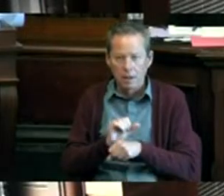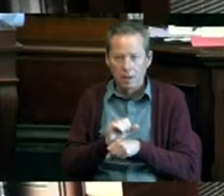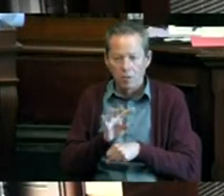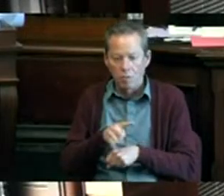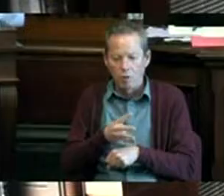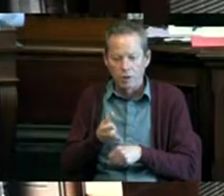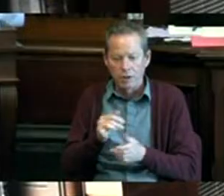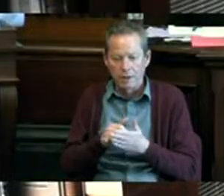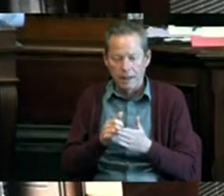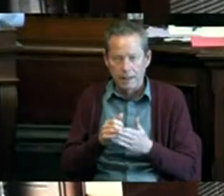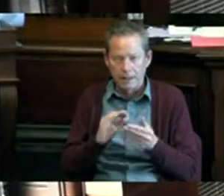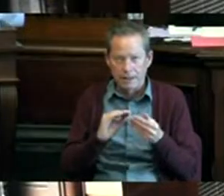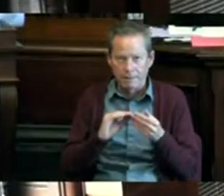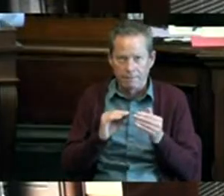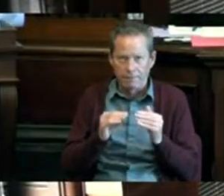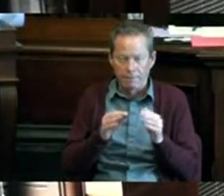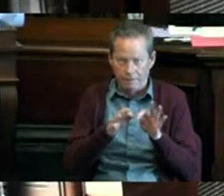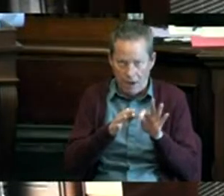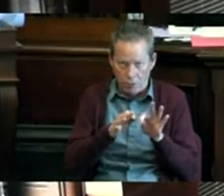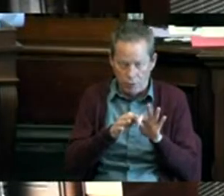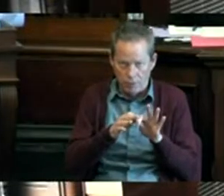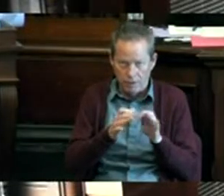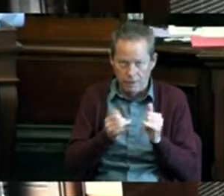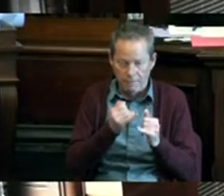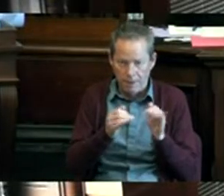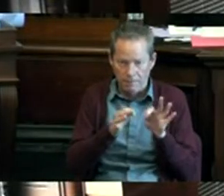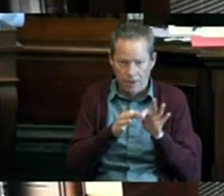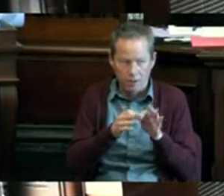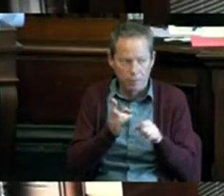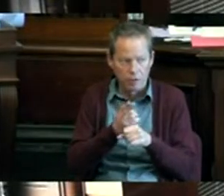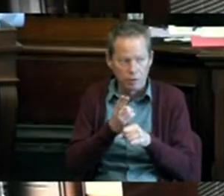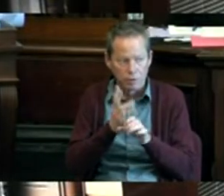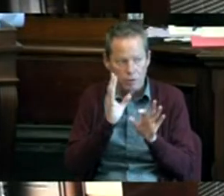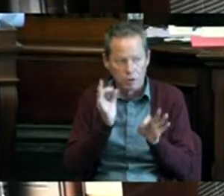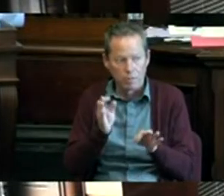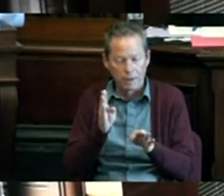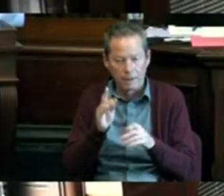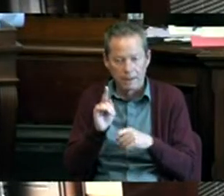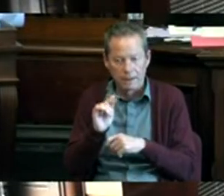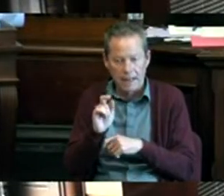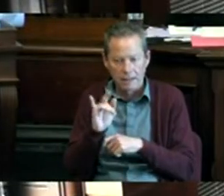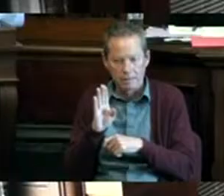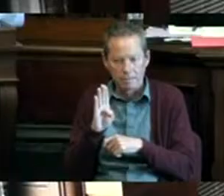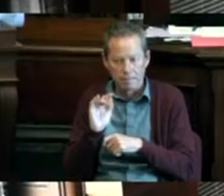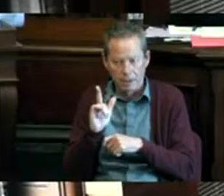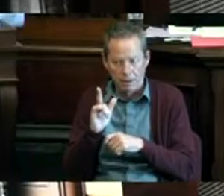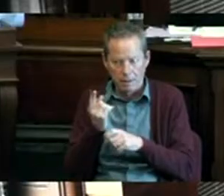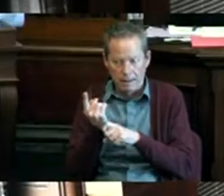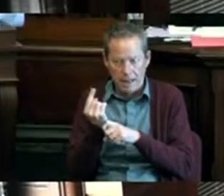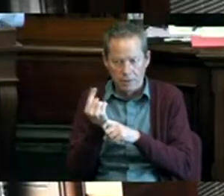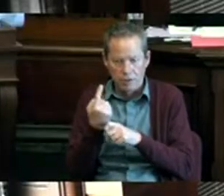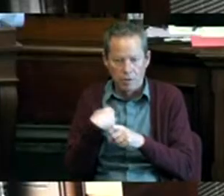current base percentage. And so it is a worksheet that takes the